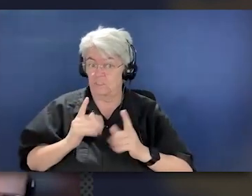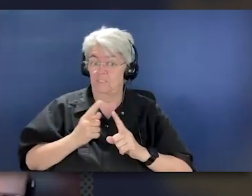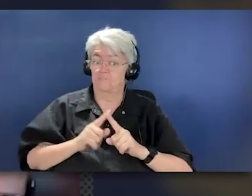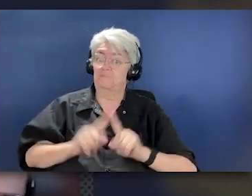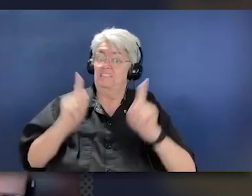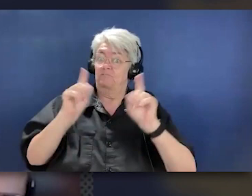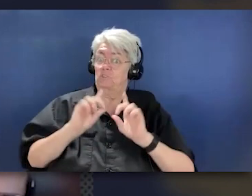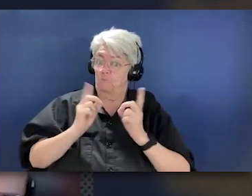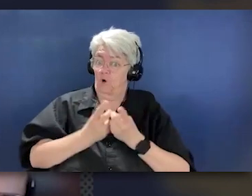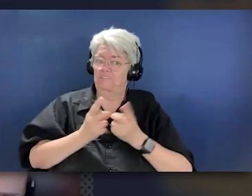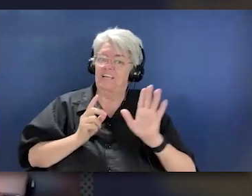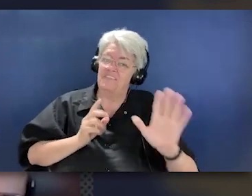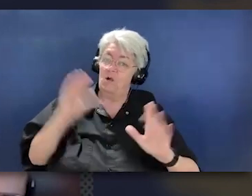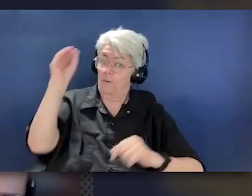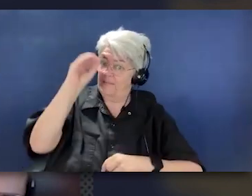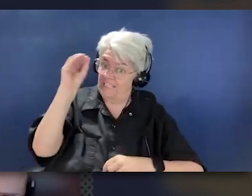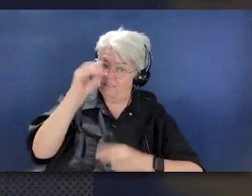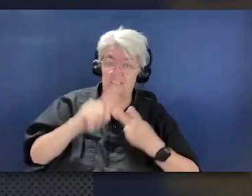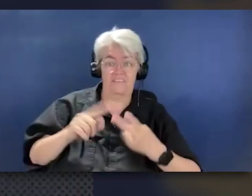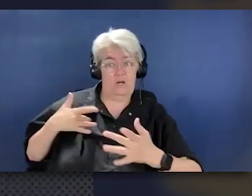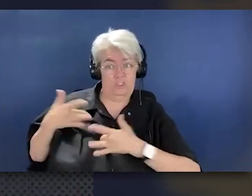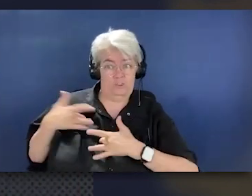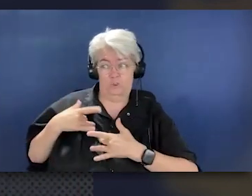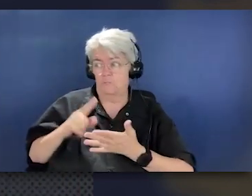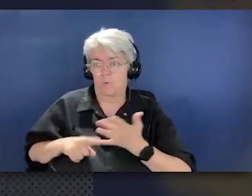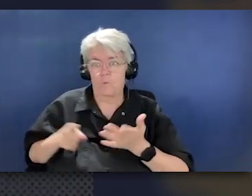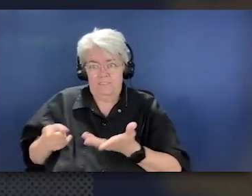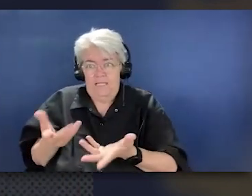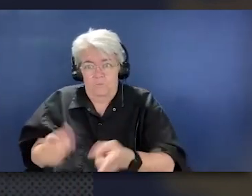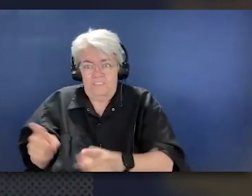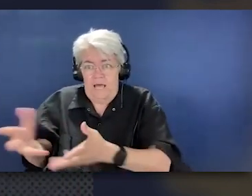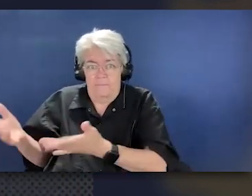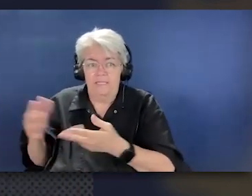share their thoughts and concerns about how they’re using it. And so these are just some